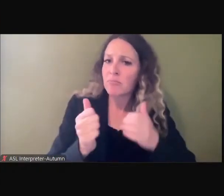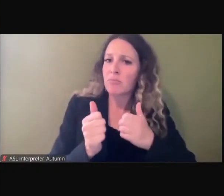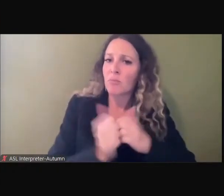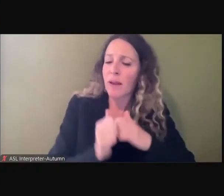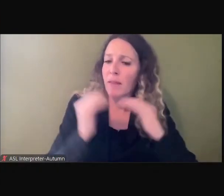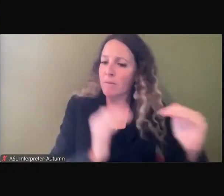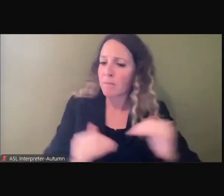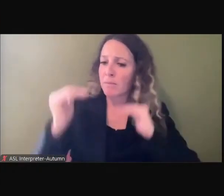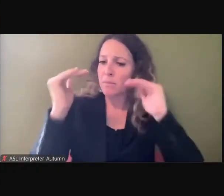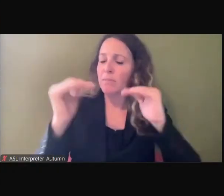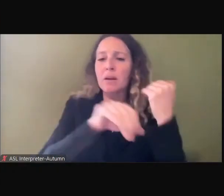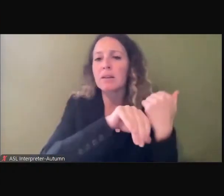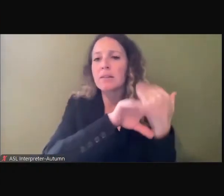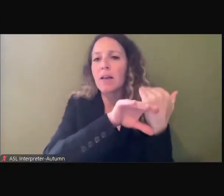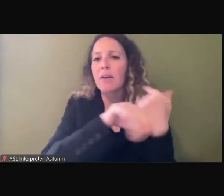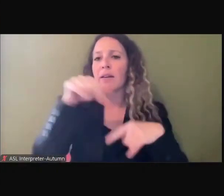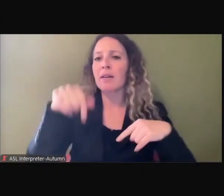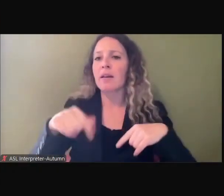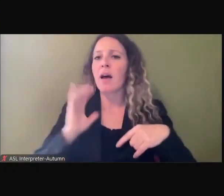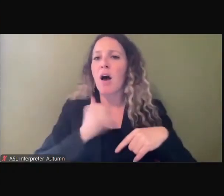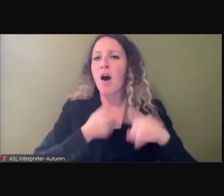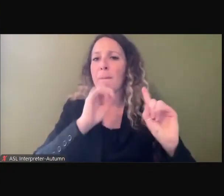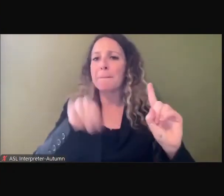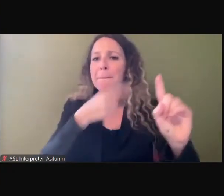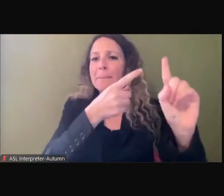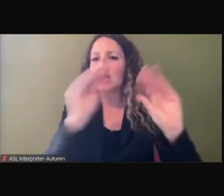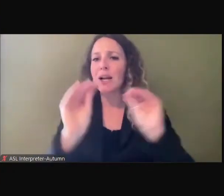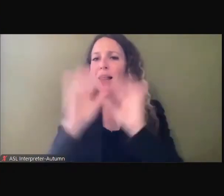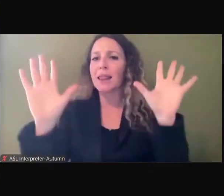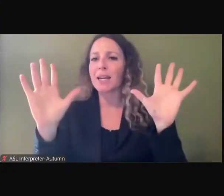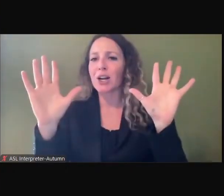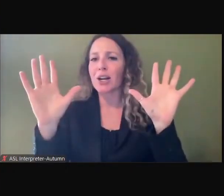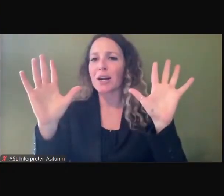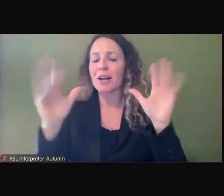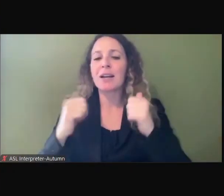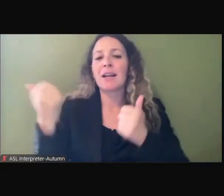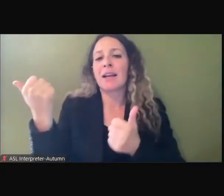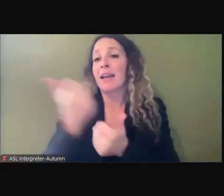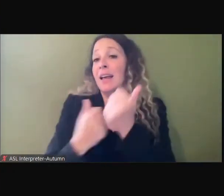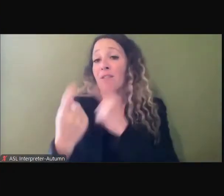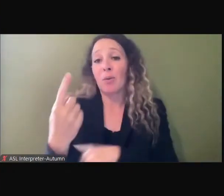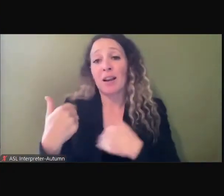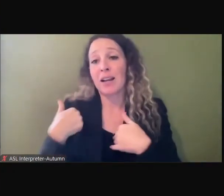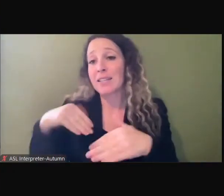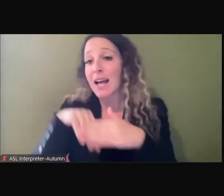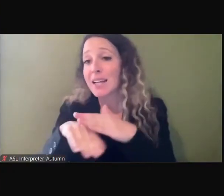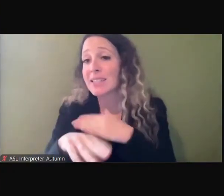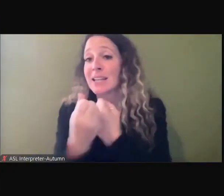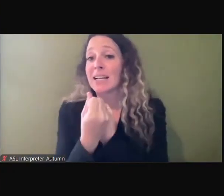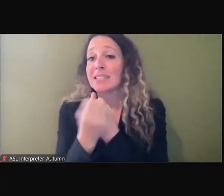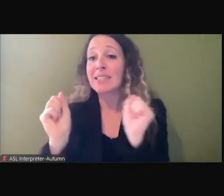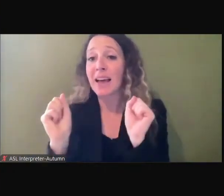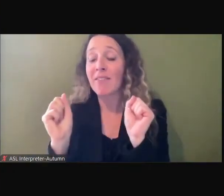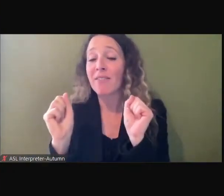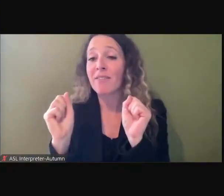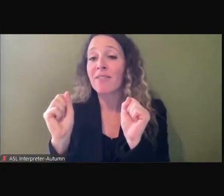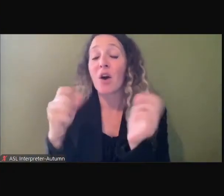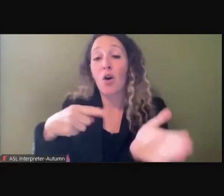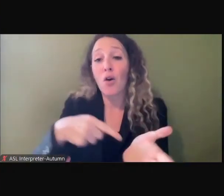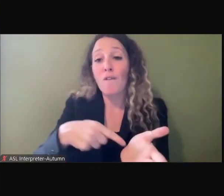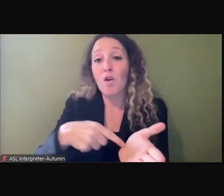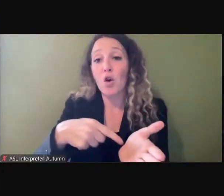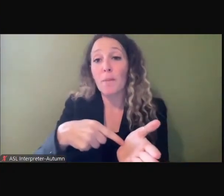Our mission is clear, to ensure that everyone has access to safe, affordable and appropriate care,